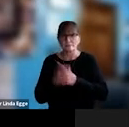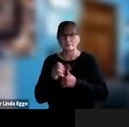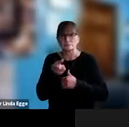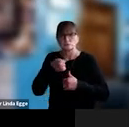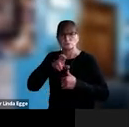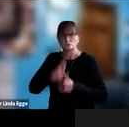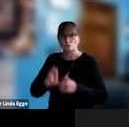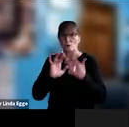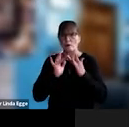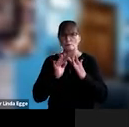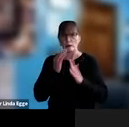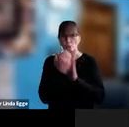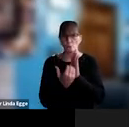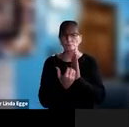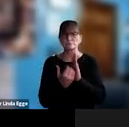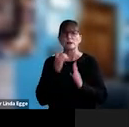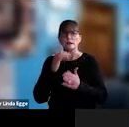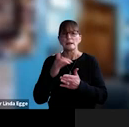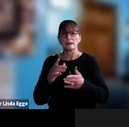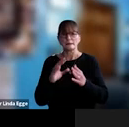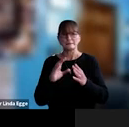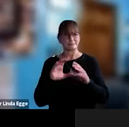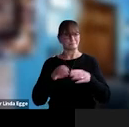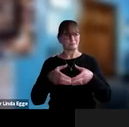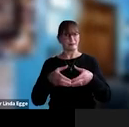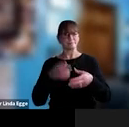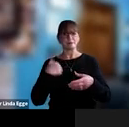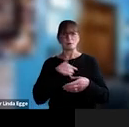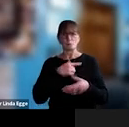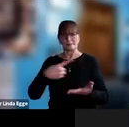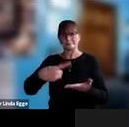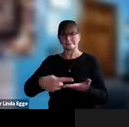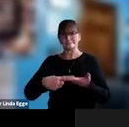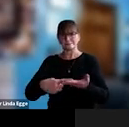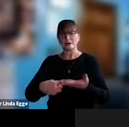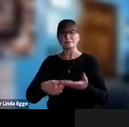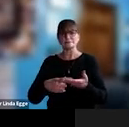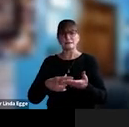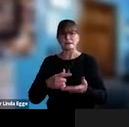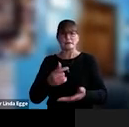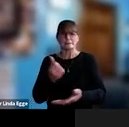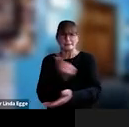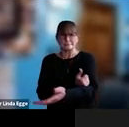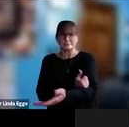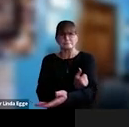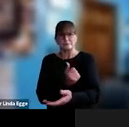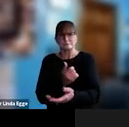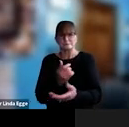in the section, in the class where we talk about substance use disorders and how to document substance use.